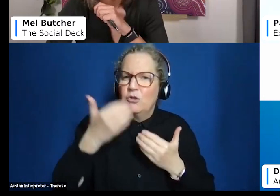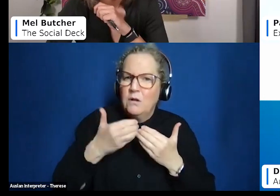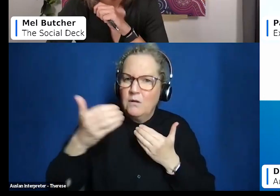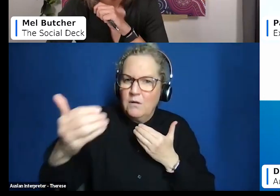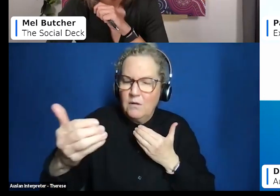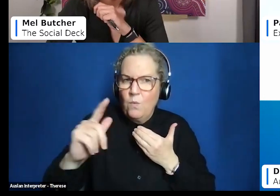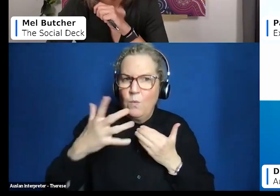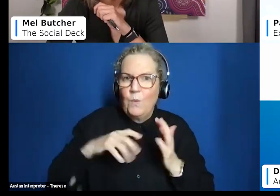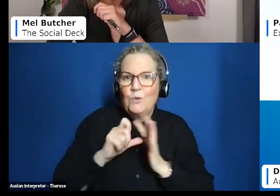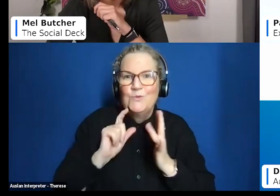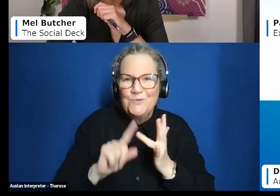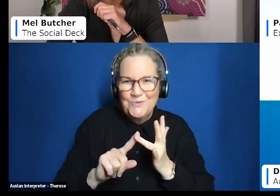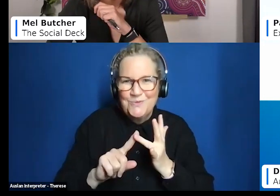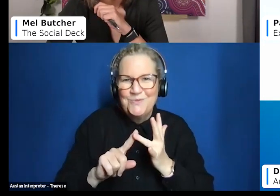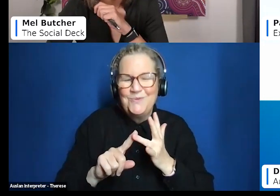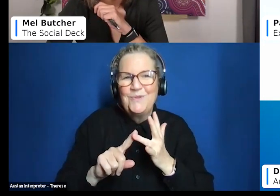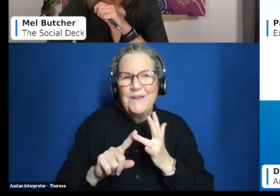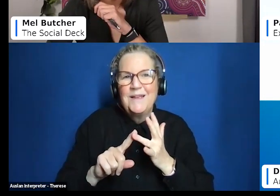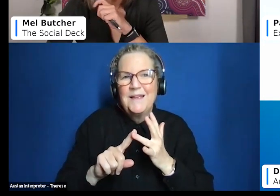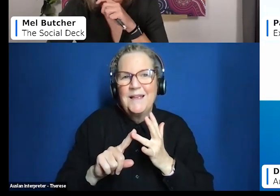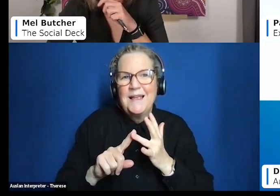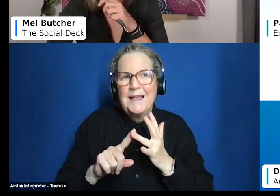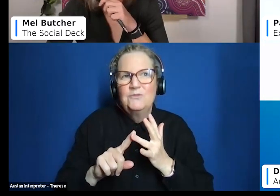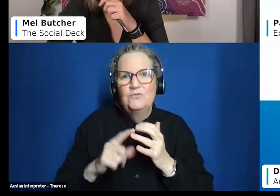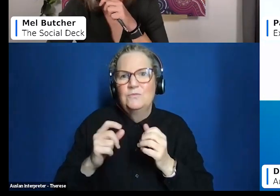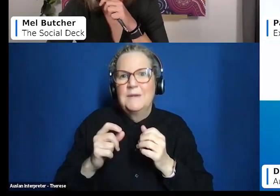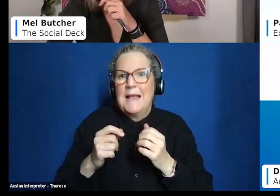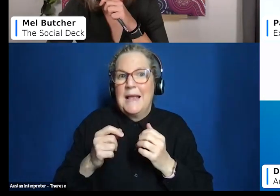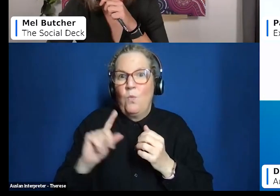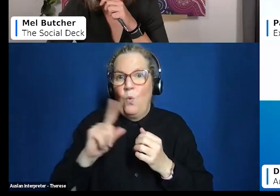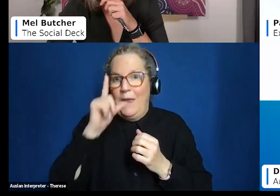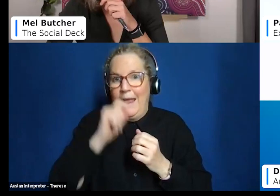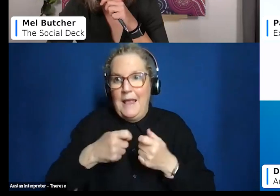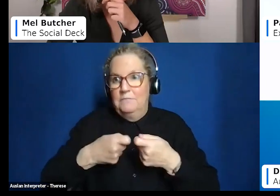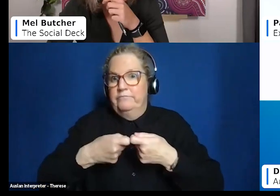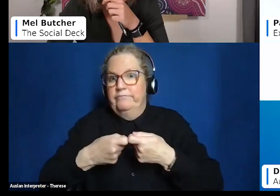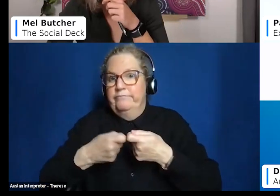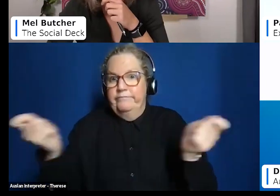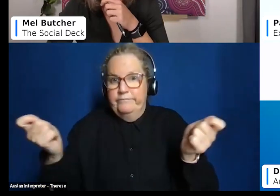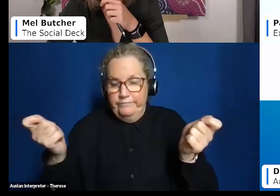is to make as much data publicly available so that not only